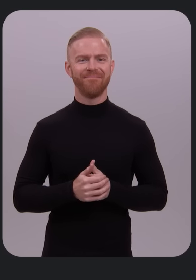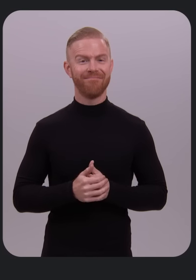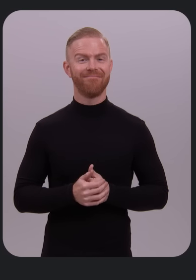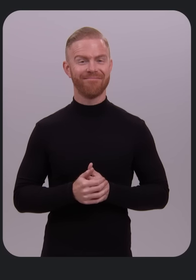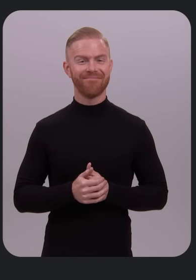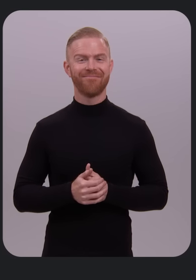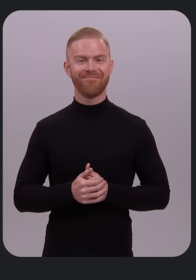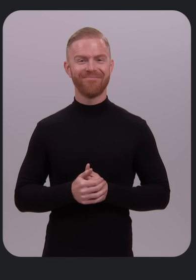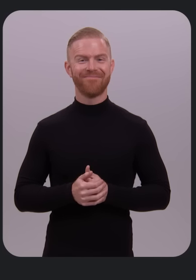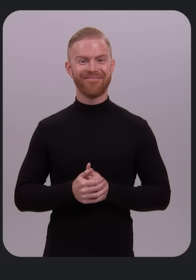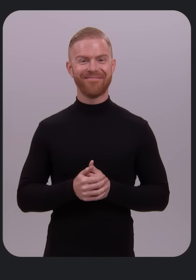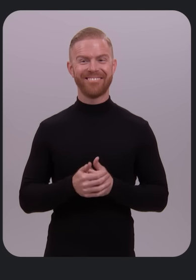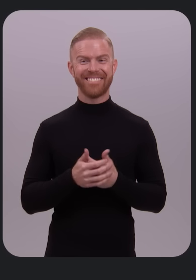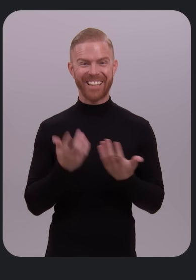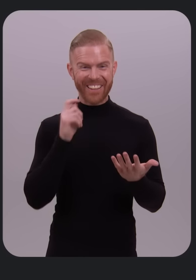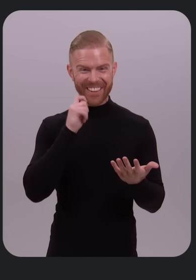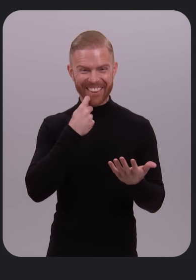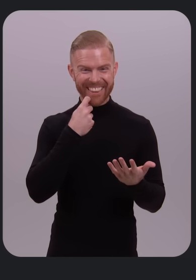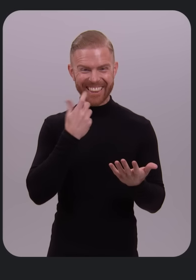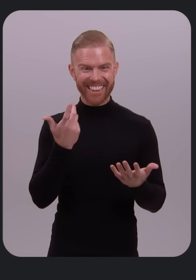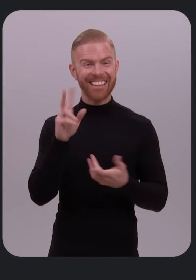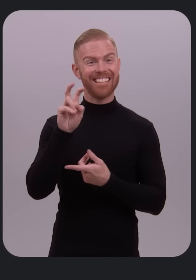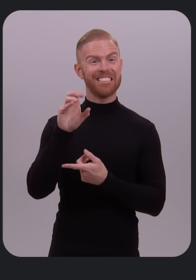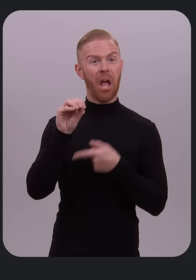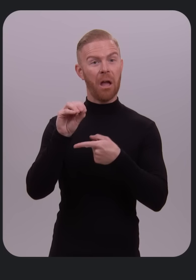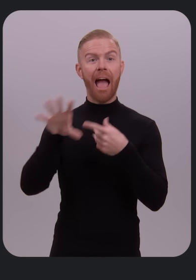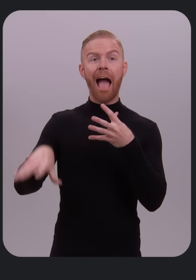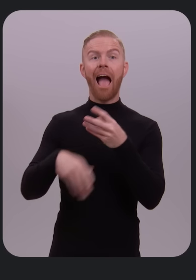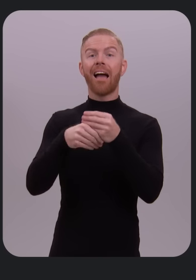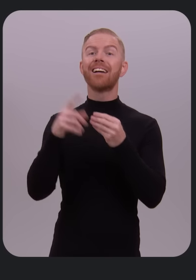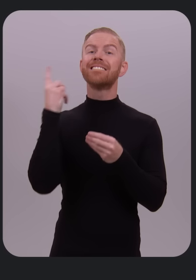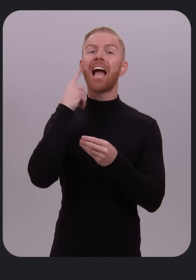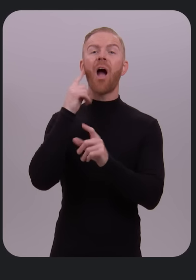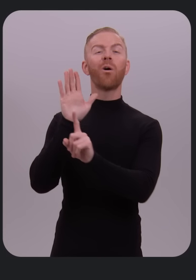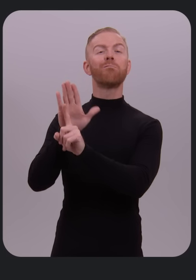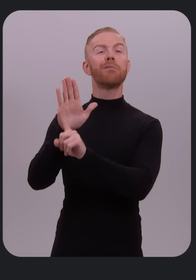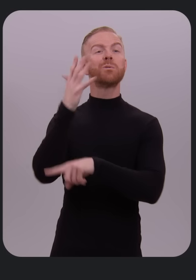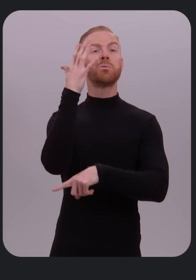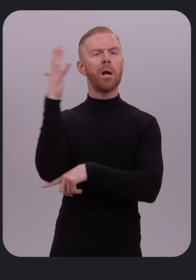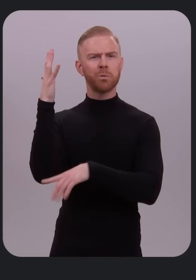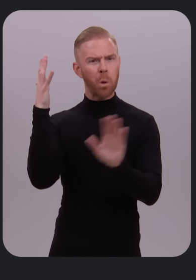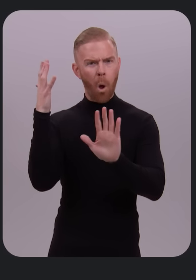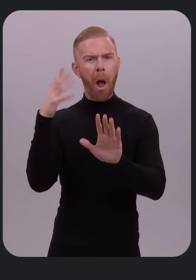Pretty cool, right? Veo added not just the sounds of the forest, but also the dialogue.